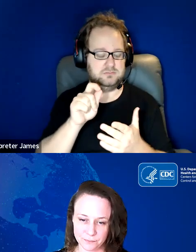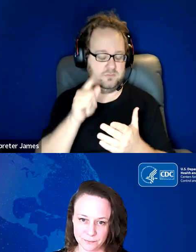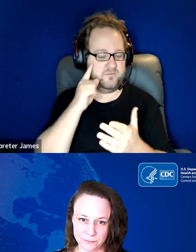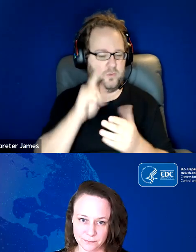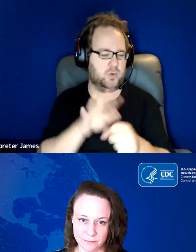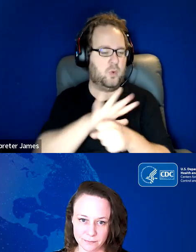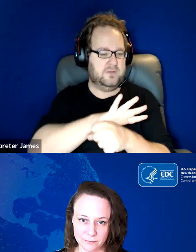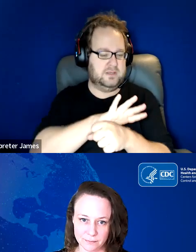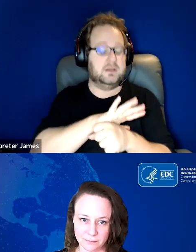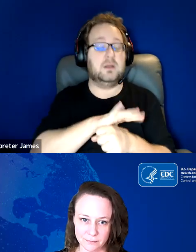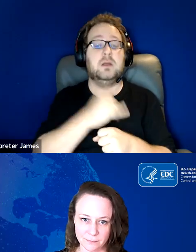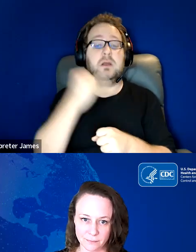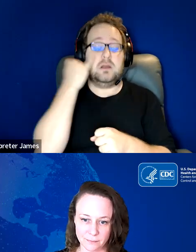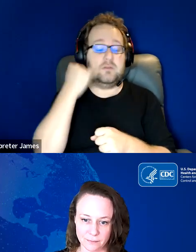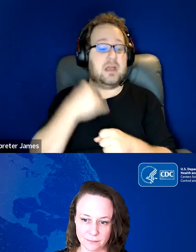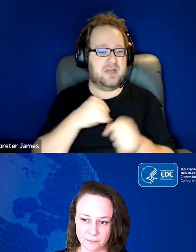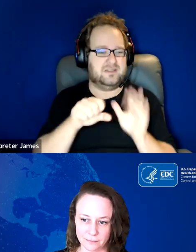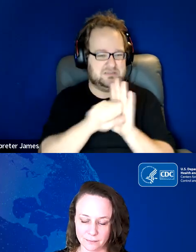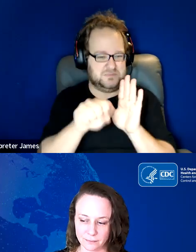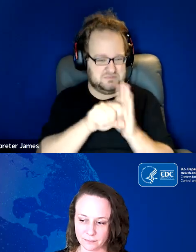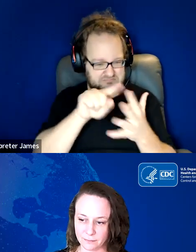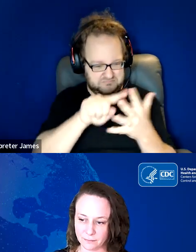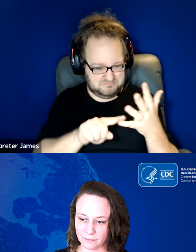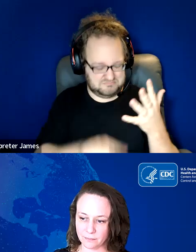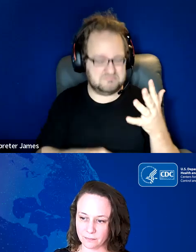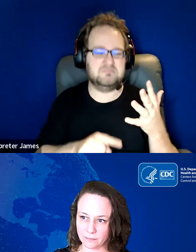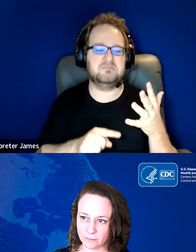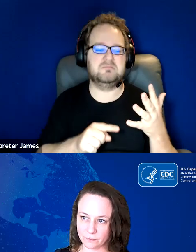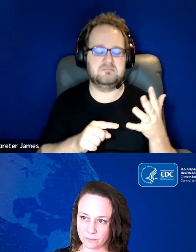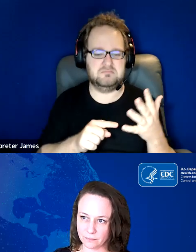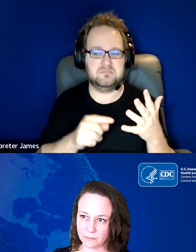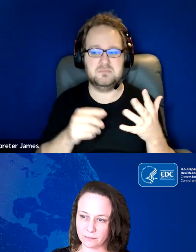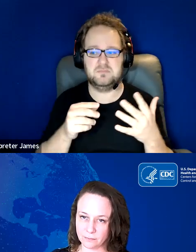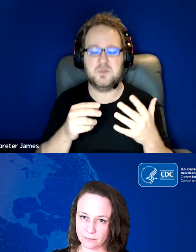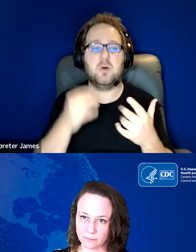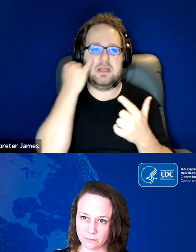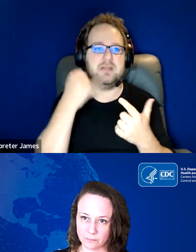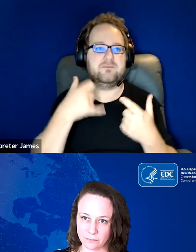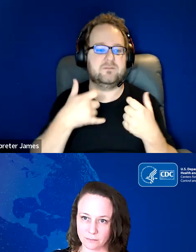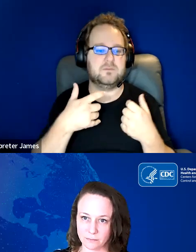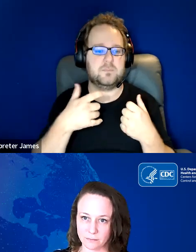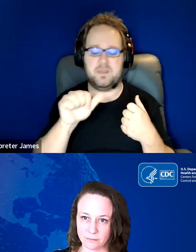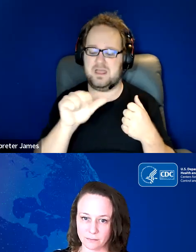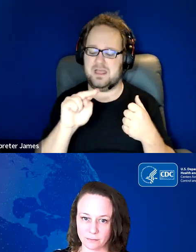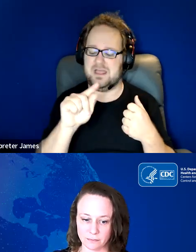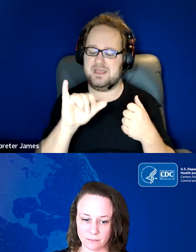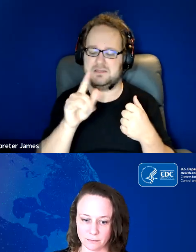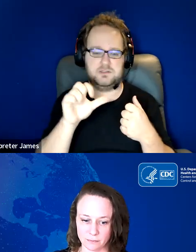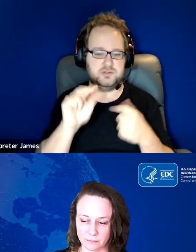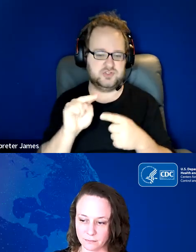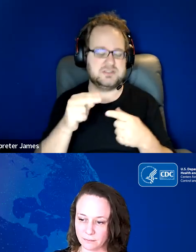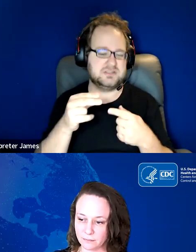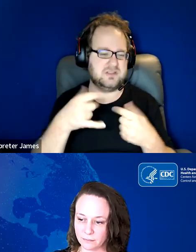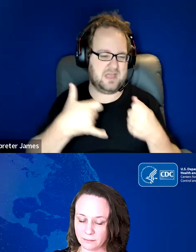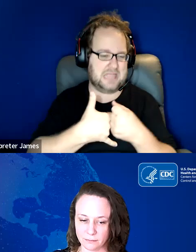home test, the tests that are used at home are called anti-